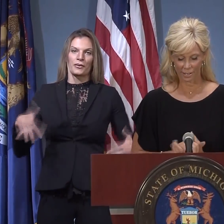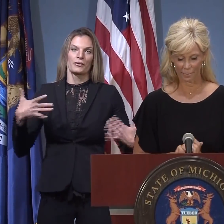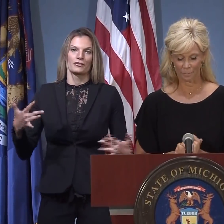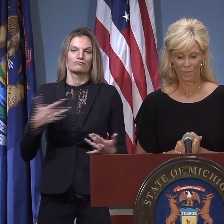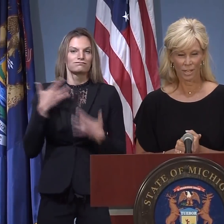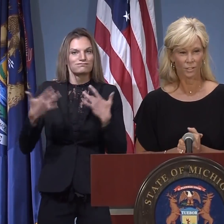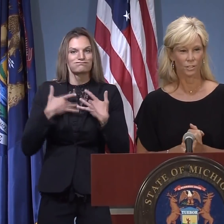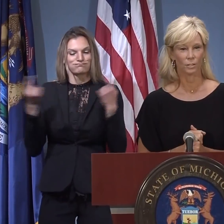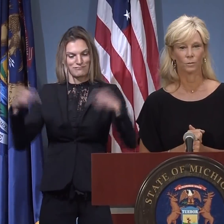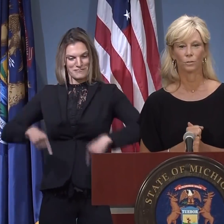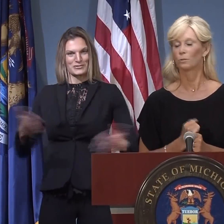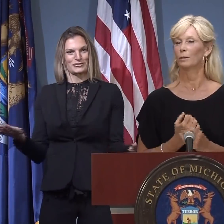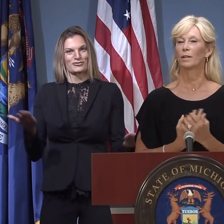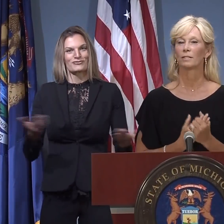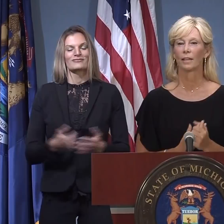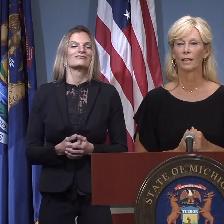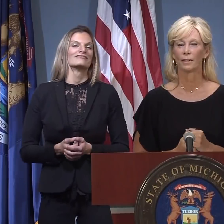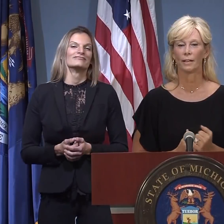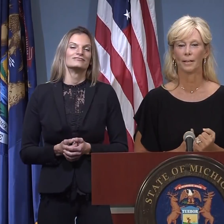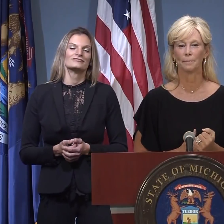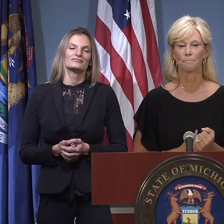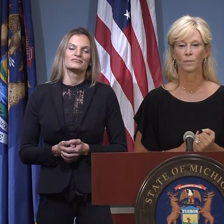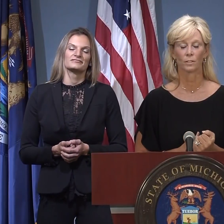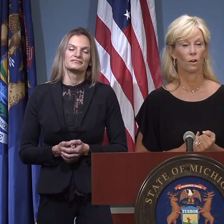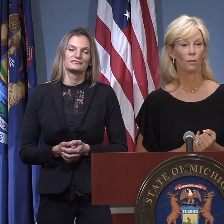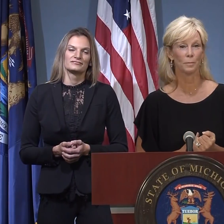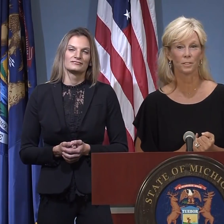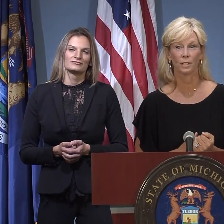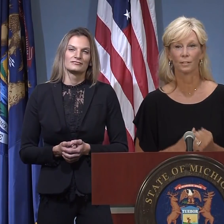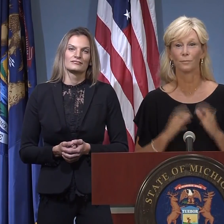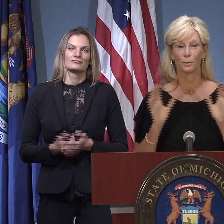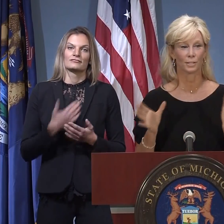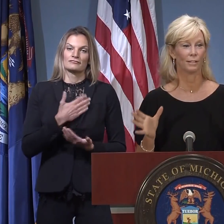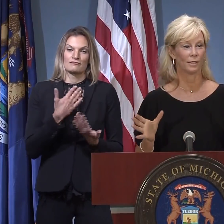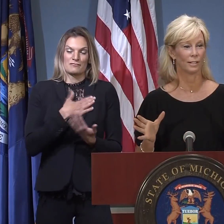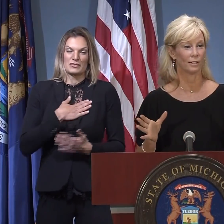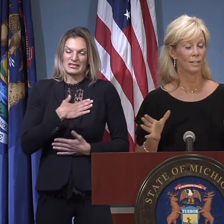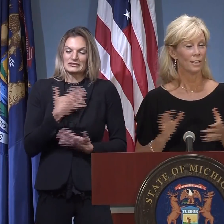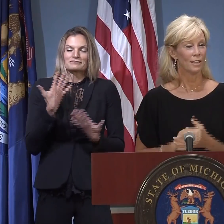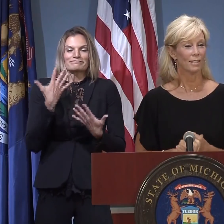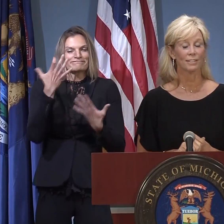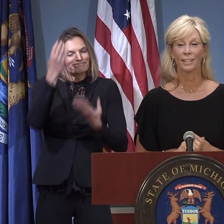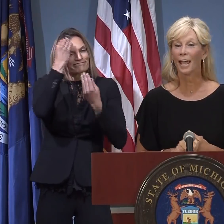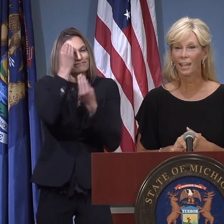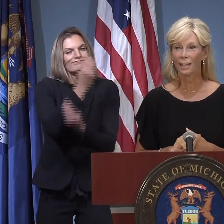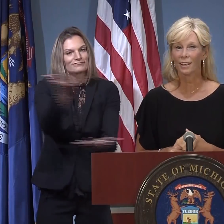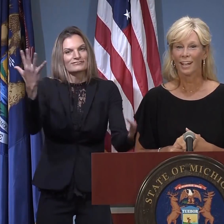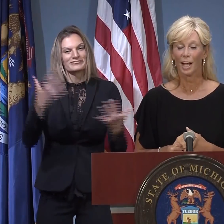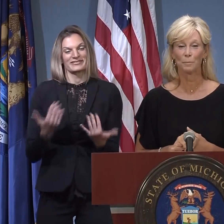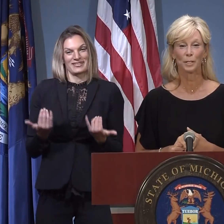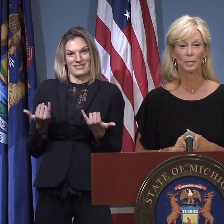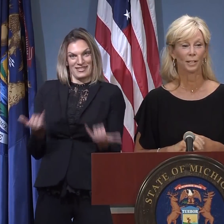HELLO, EVERYONE. FIRST AND FOREMOST, I AM DELIGHTED TO BE HERE TODAY AND